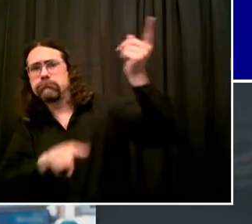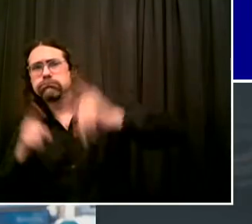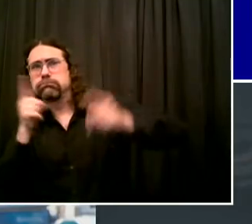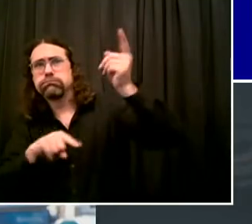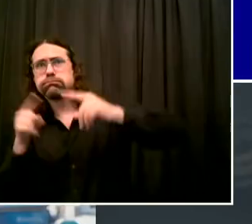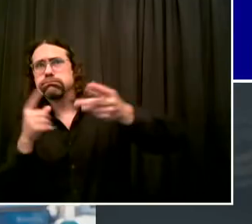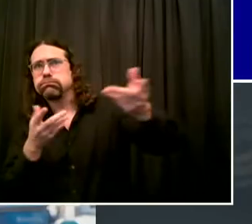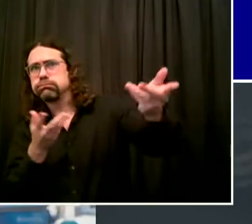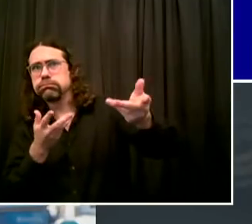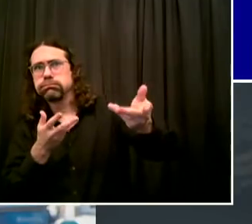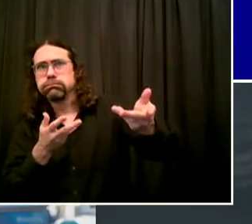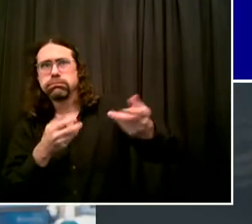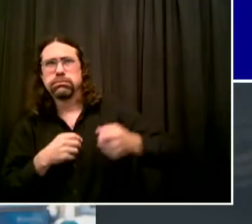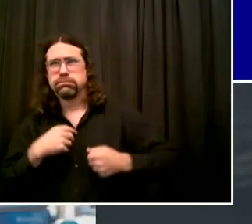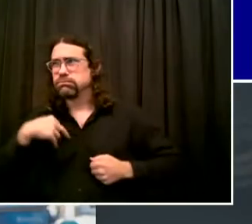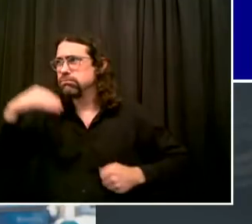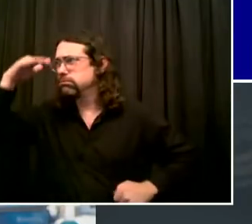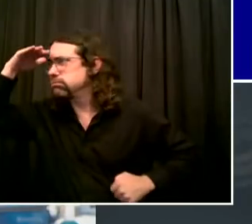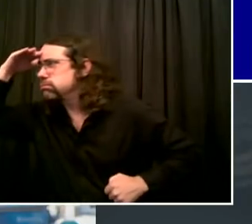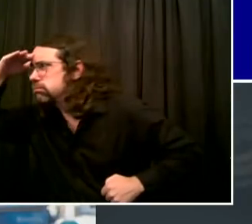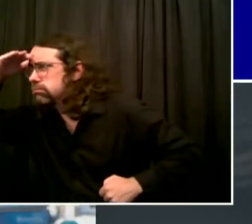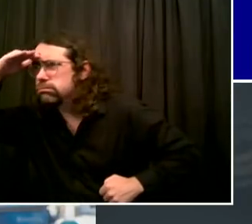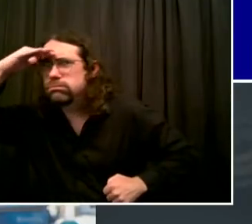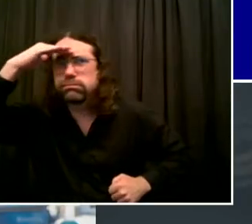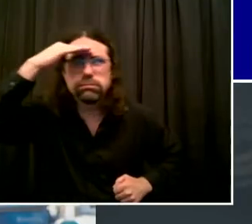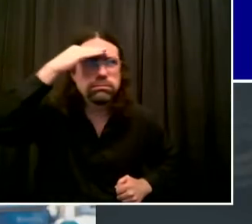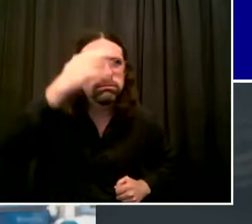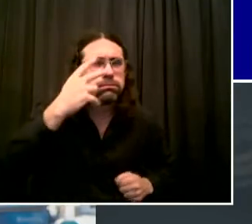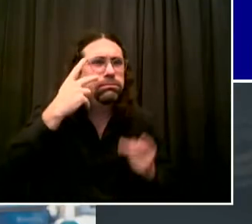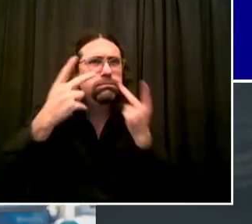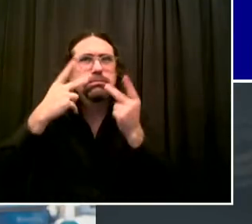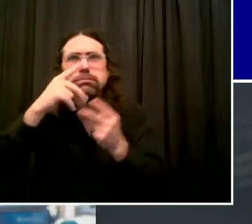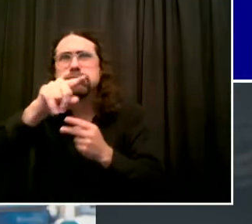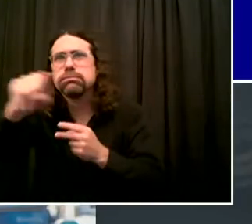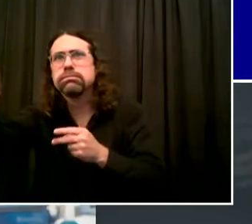BETTER ALL THE TIMEBU T THE DATA AROUND THE COUNTRY HAS BEEN GETTING WOE RS AND WORSE IN THE